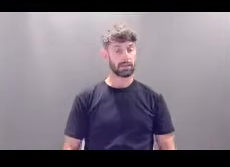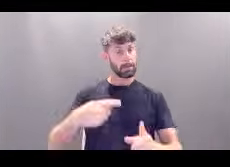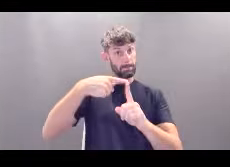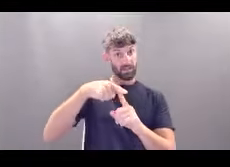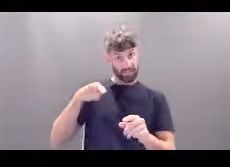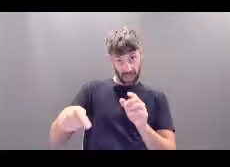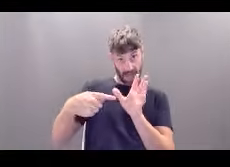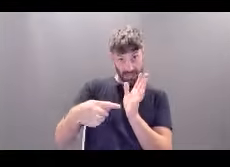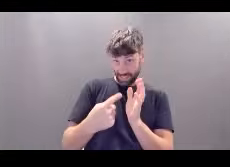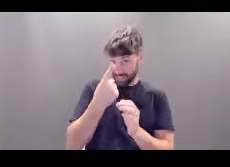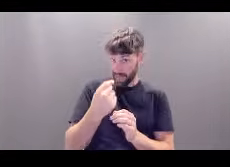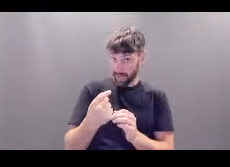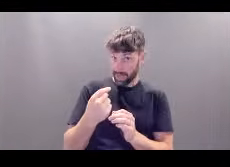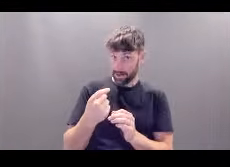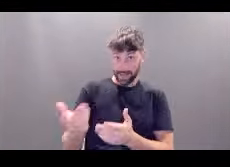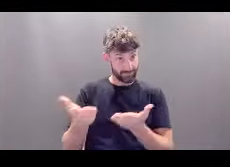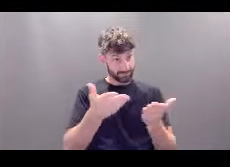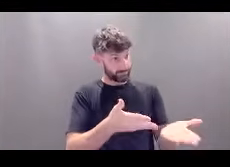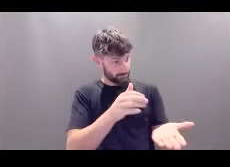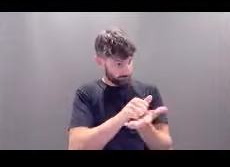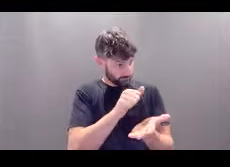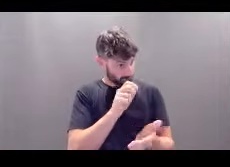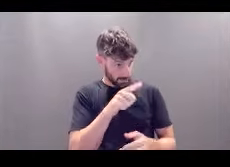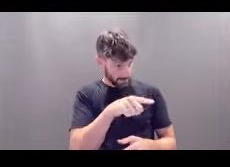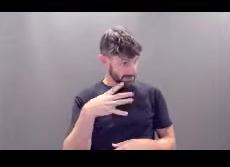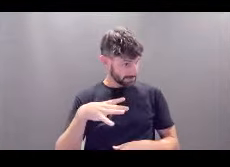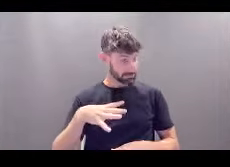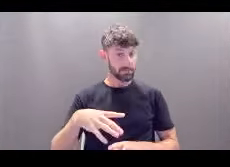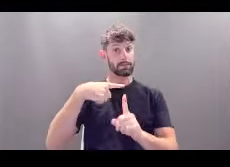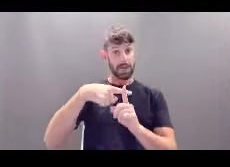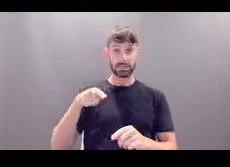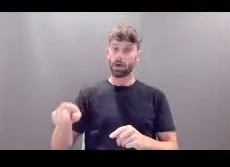do and it also works in all the places that it is used.